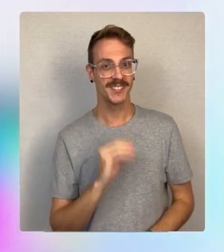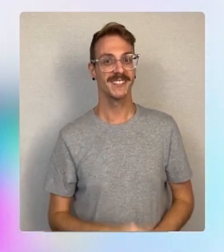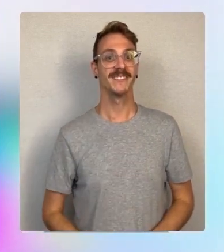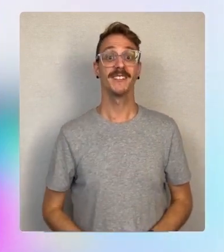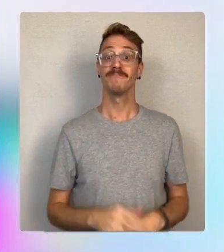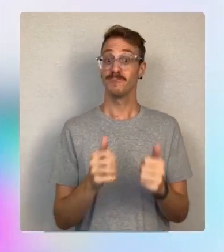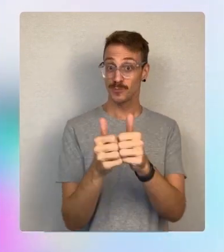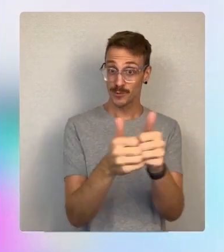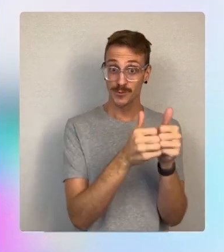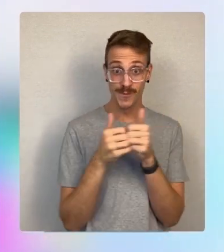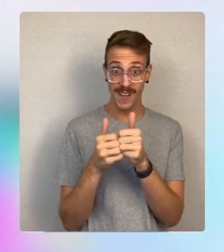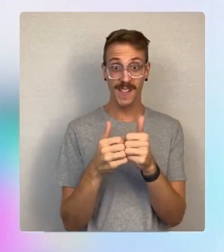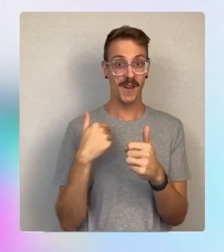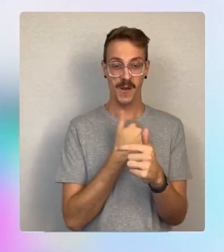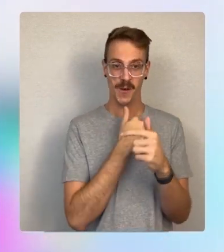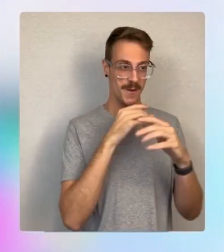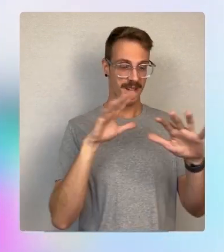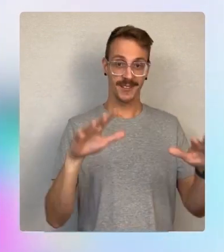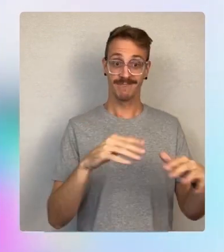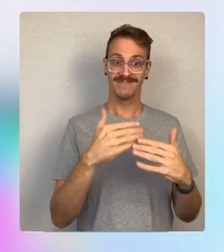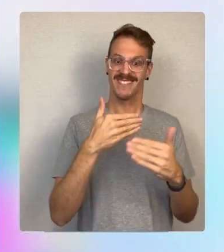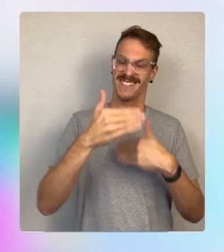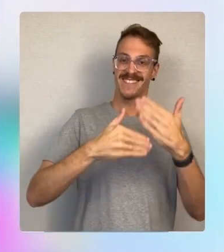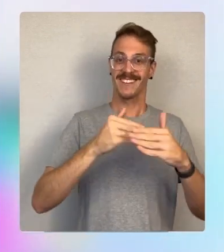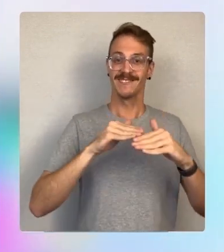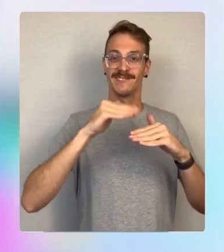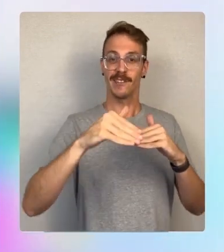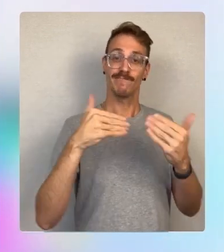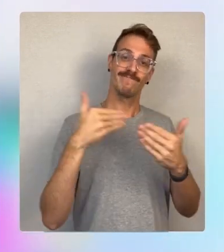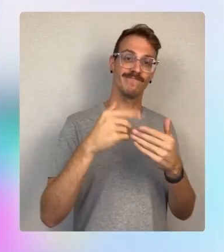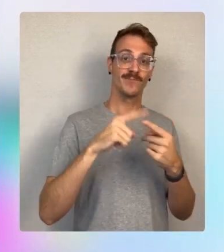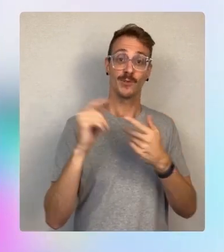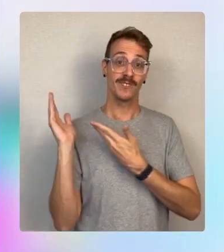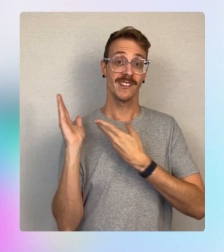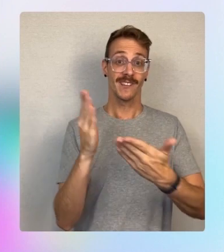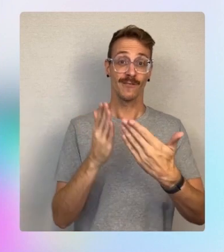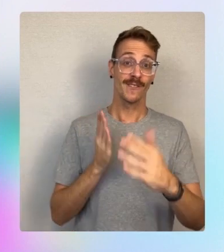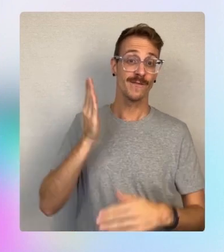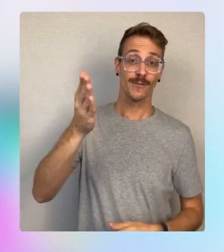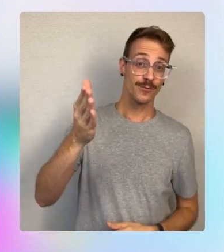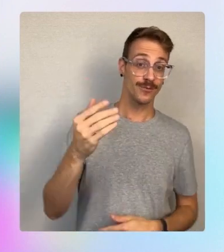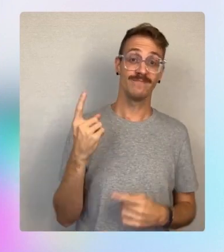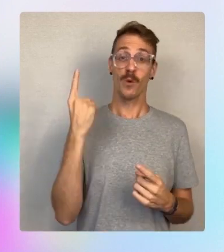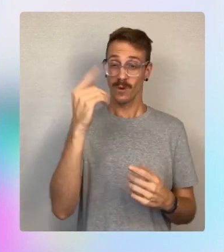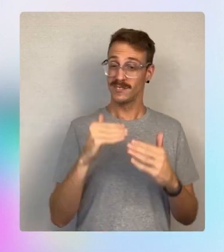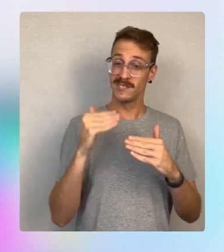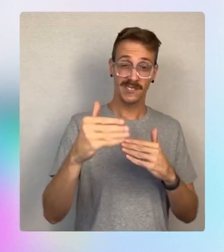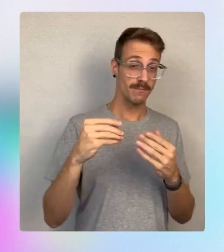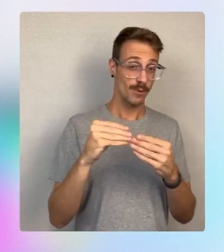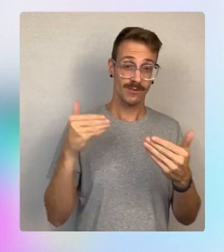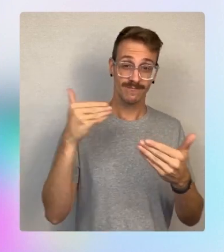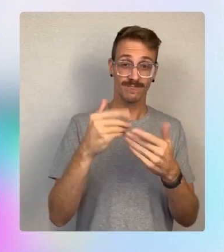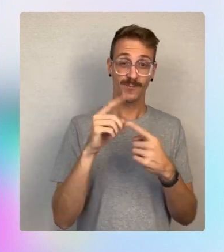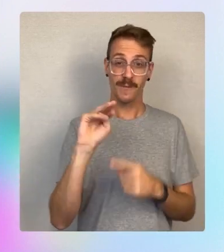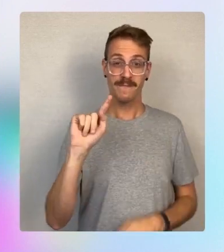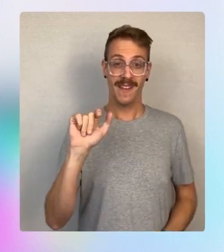Together we are taking one step closer to delivering the future, one step closer to the metaverse.